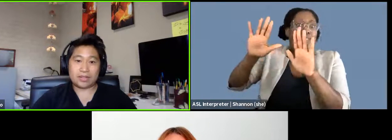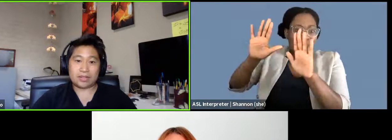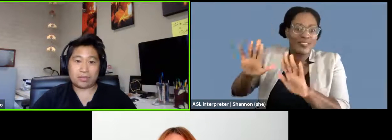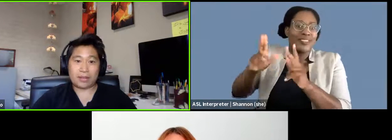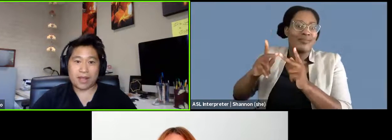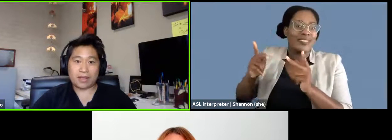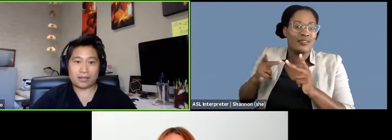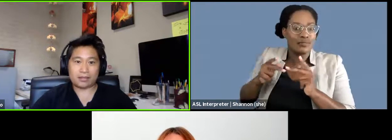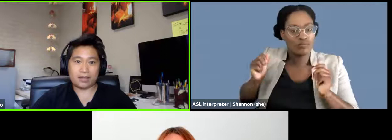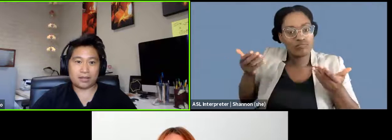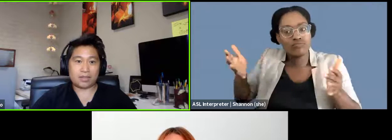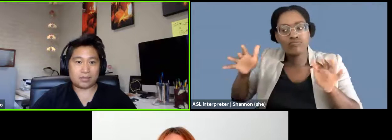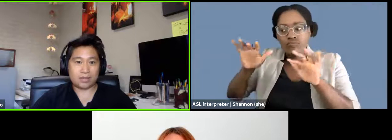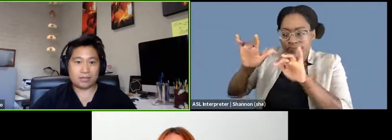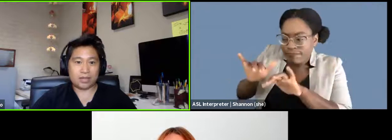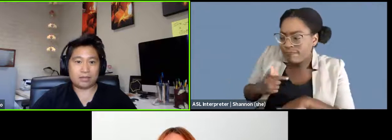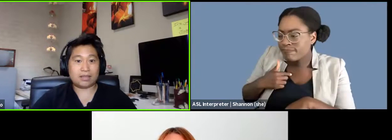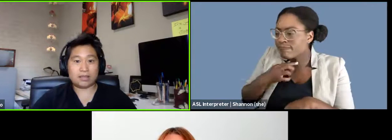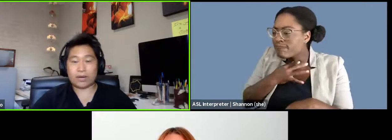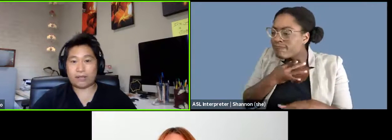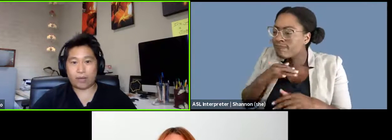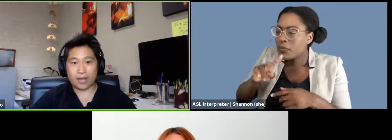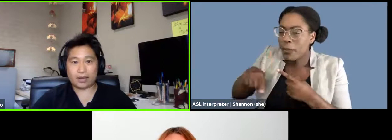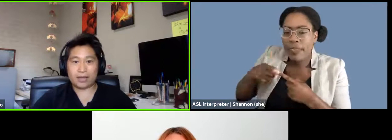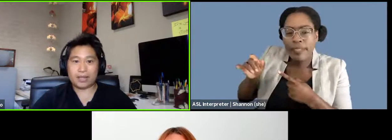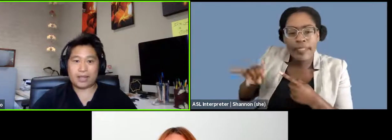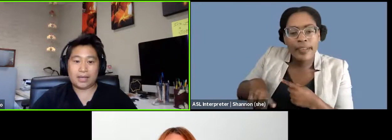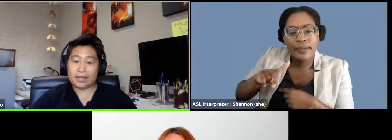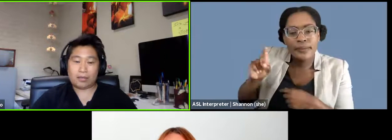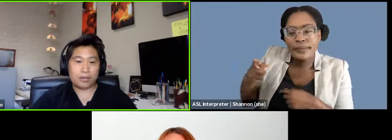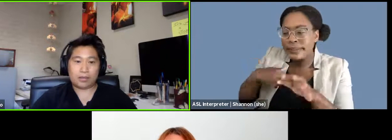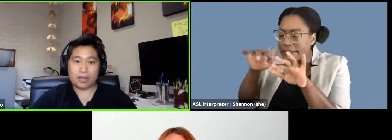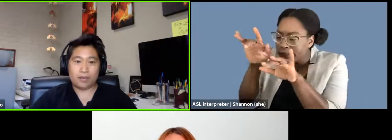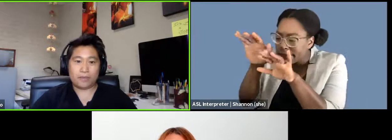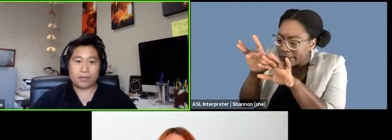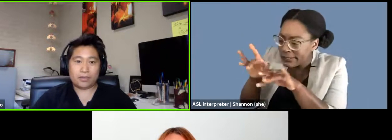this the right path? Is this what you need? This is what I have read. That would be really helpful.